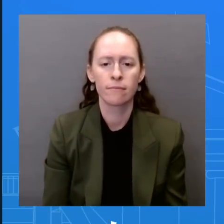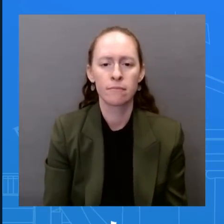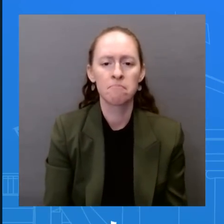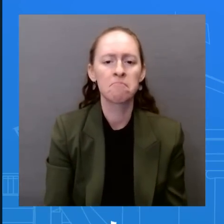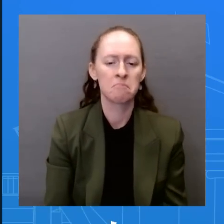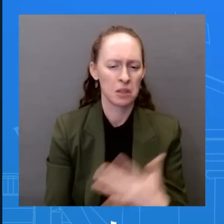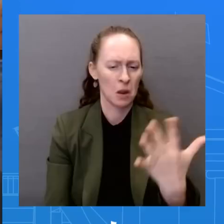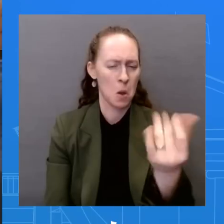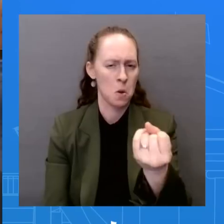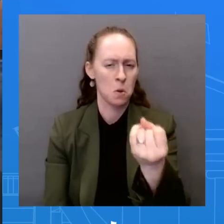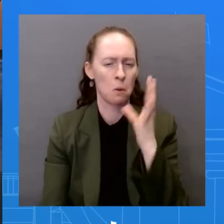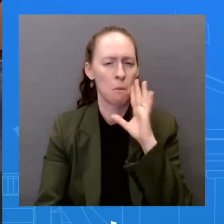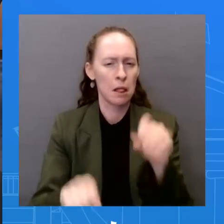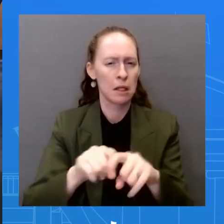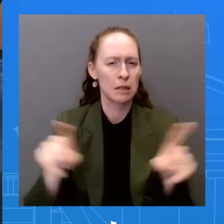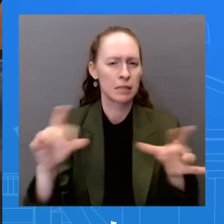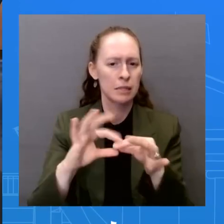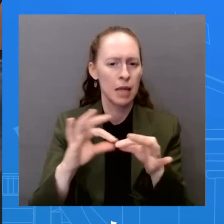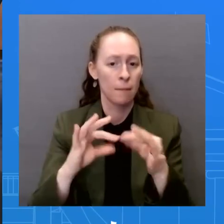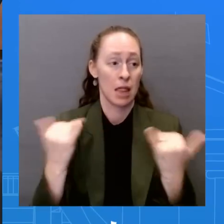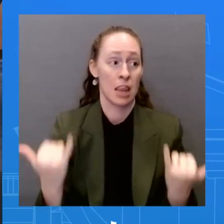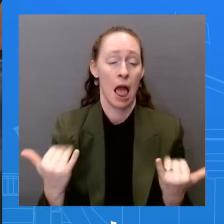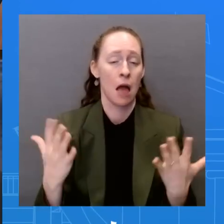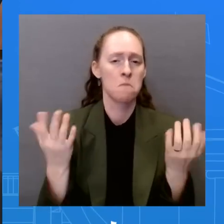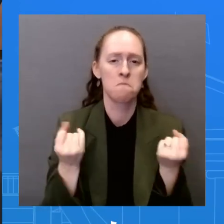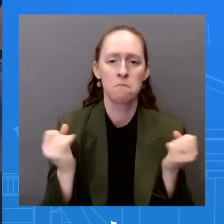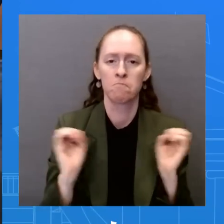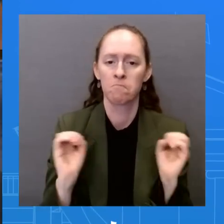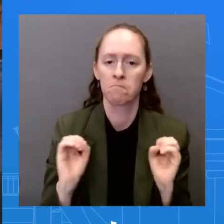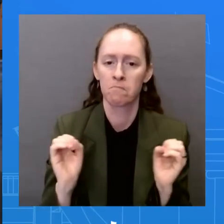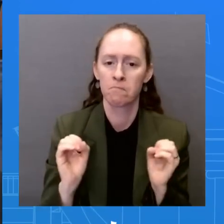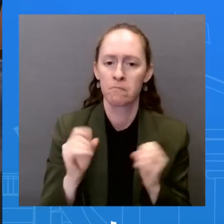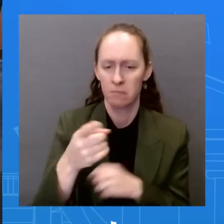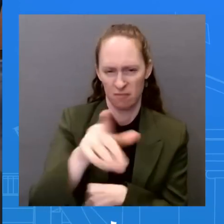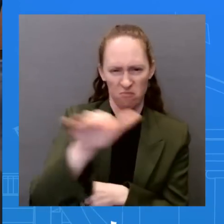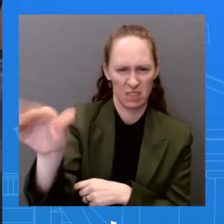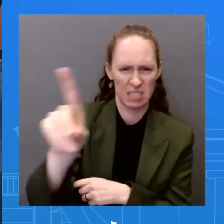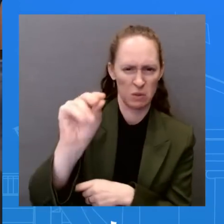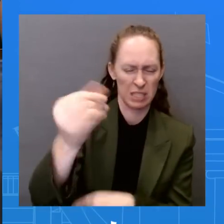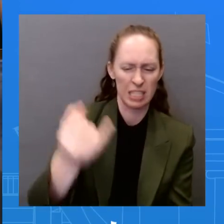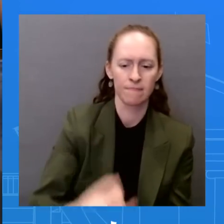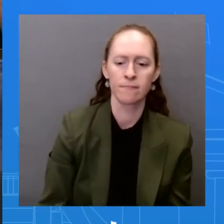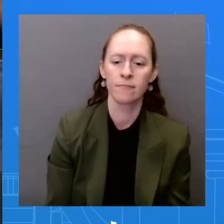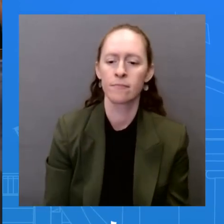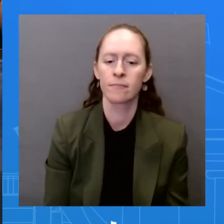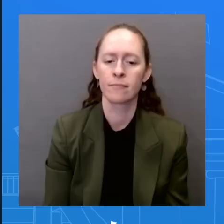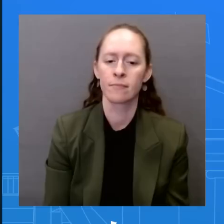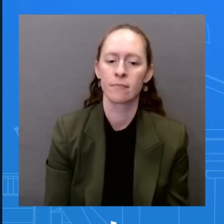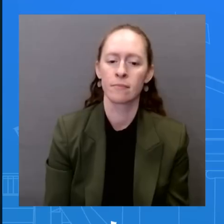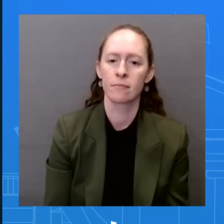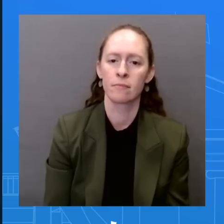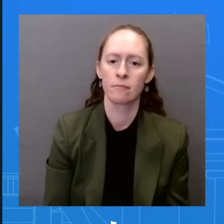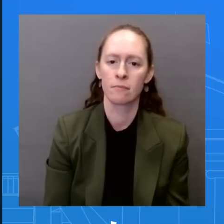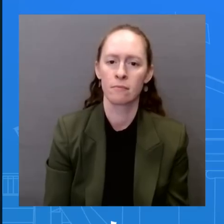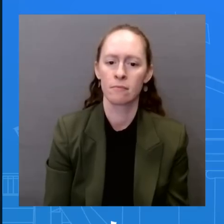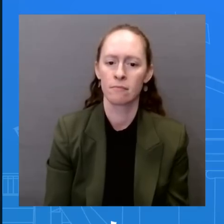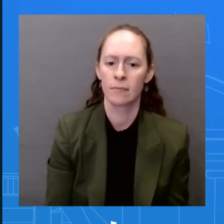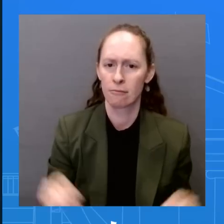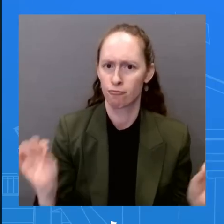The Press: And any update on the rewriting of the rules from the last administration on covering religious Ms. Jean-Pierre: With that as well, I would refer you to the Department of Justice.